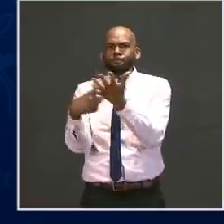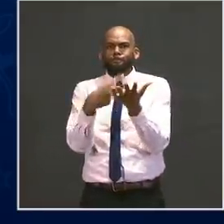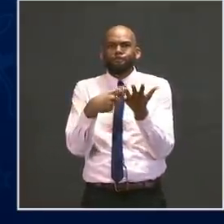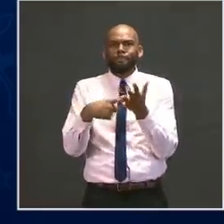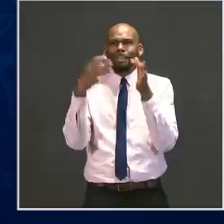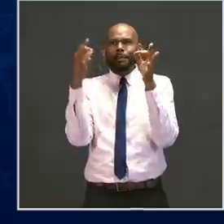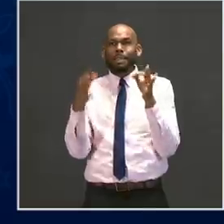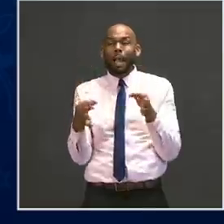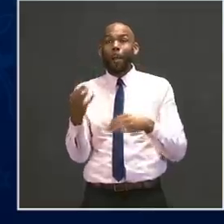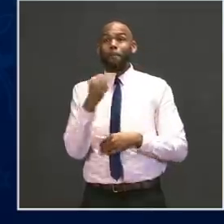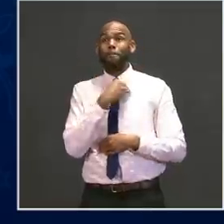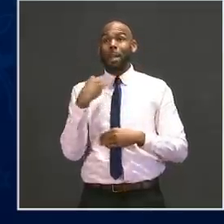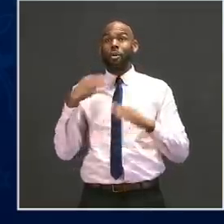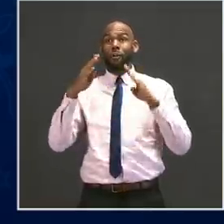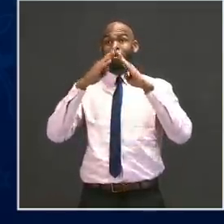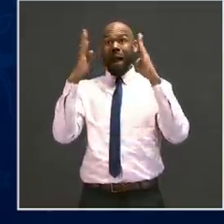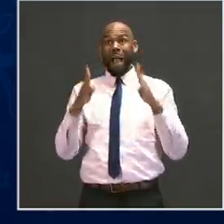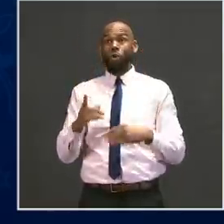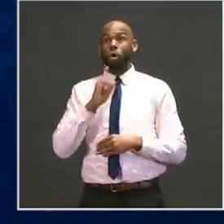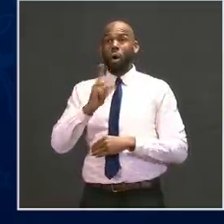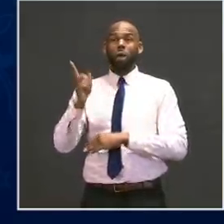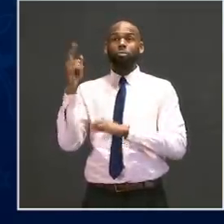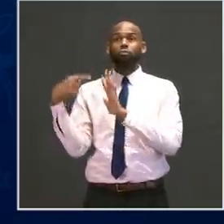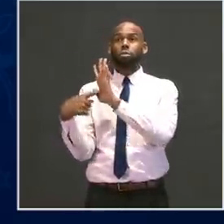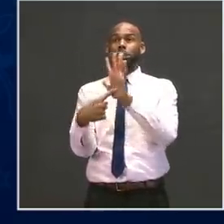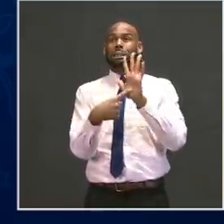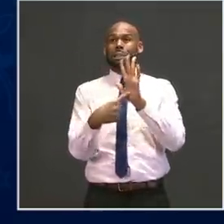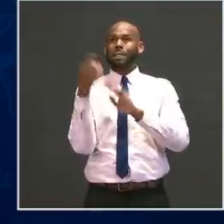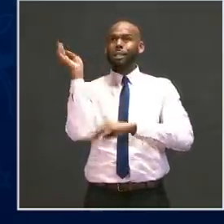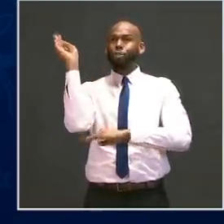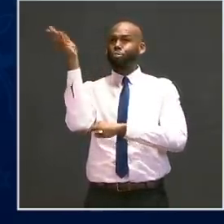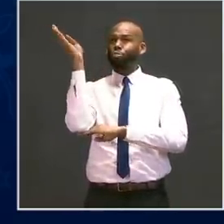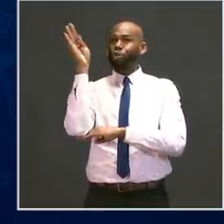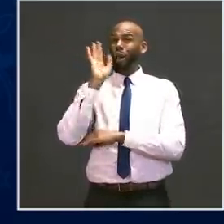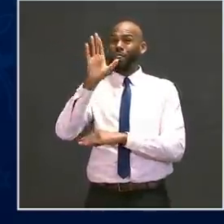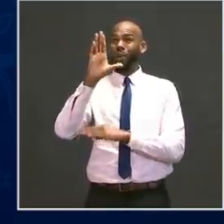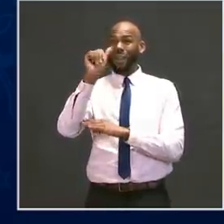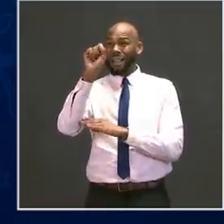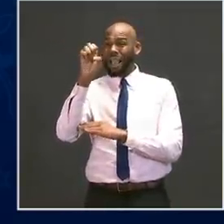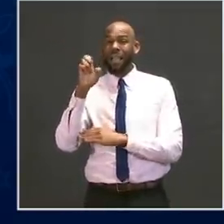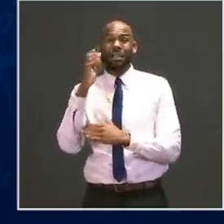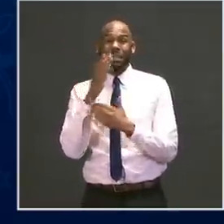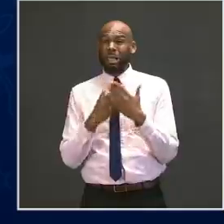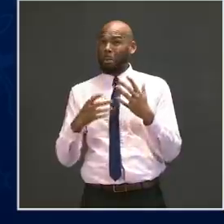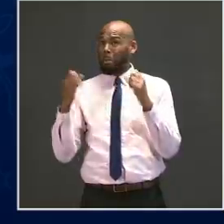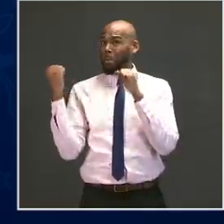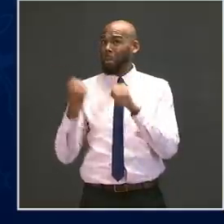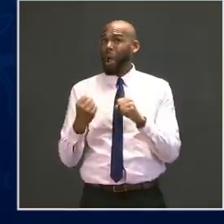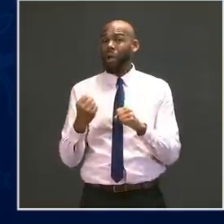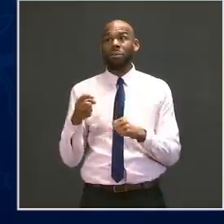are certainly presenting that case, many of them very powerfully. He's not on the jury. He's not in the Senate.